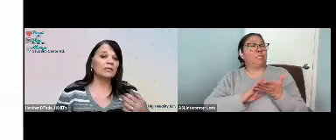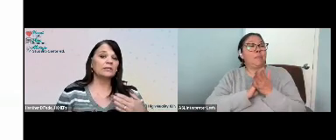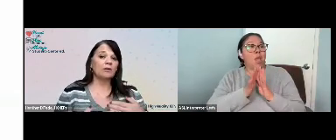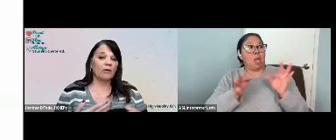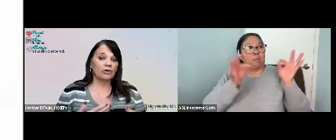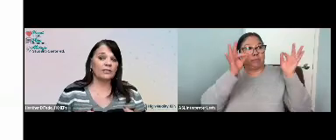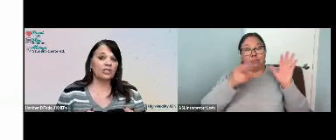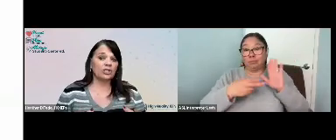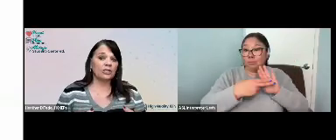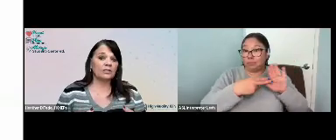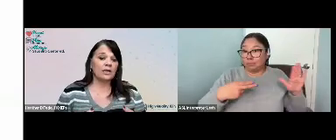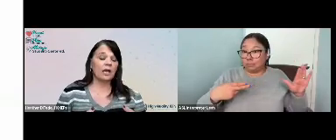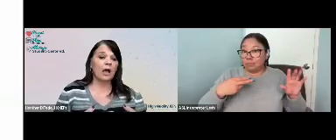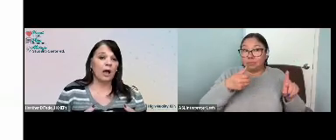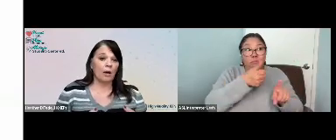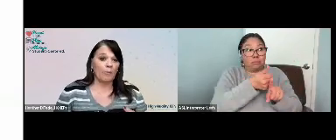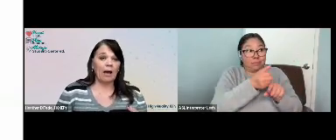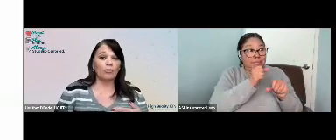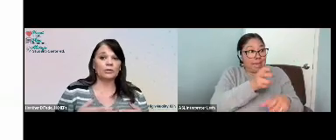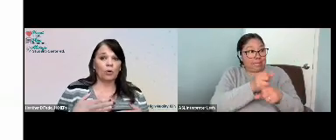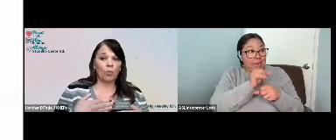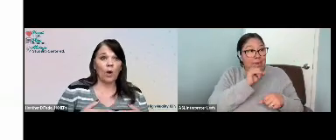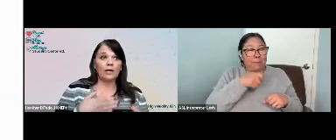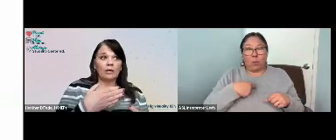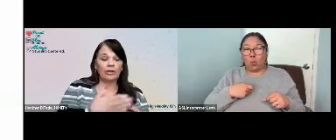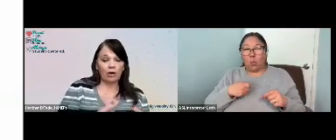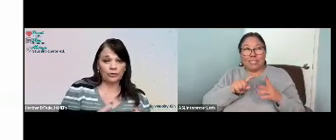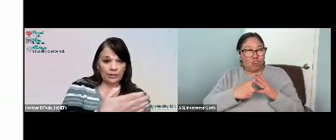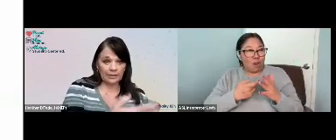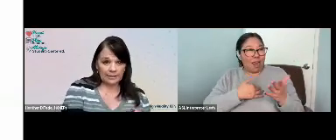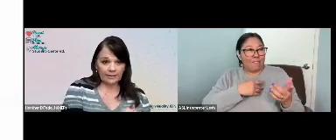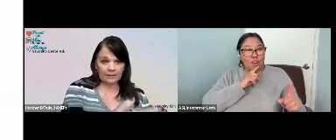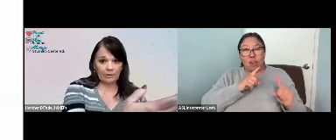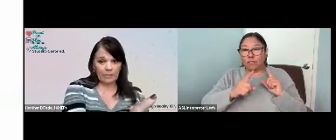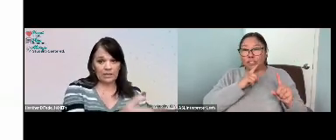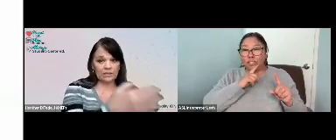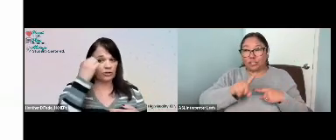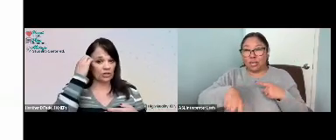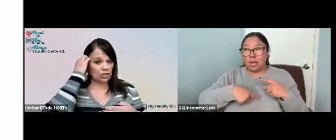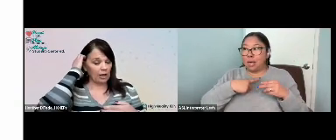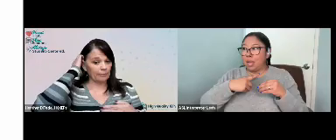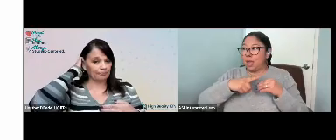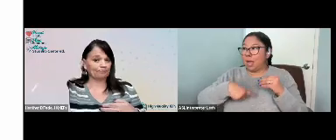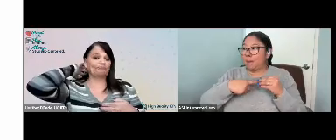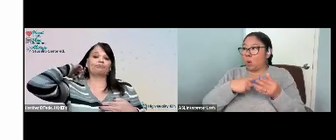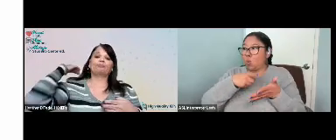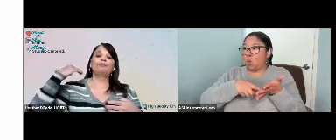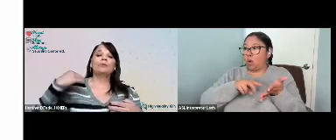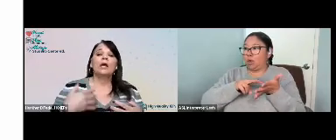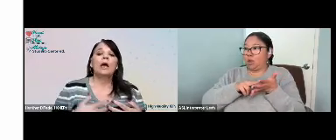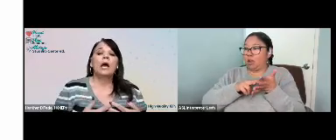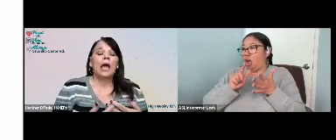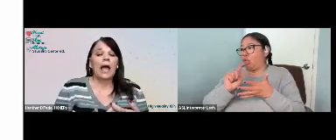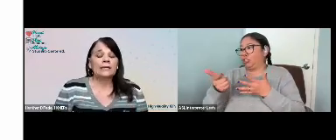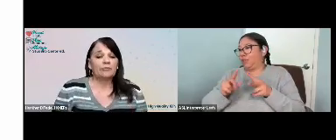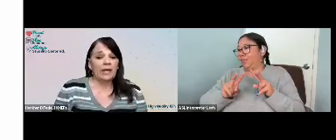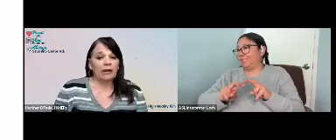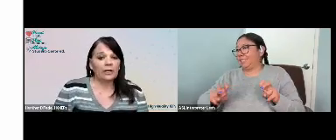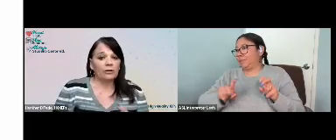we're having these conversations about what the alternate assessment means for this child. As a